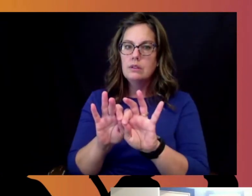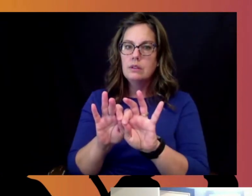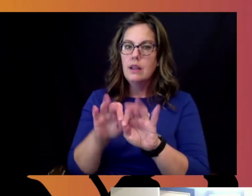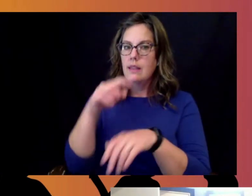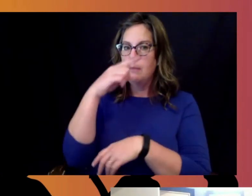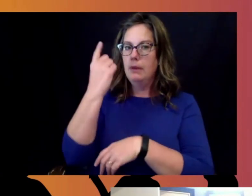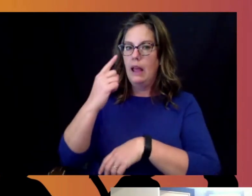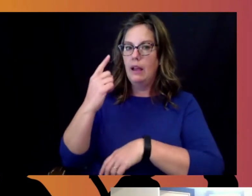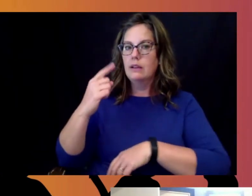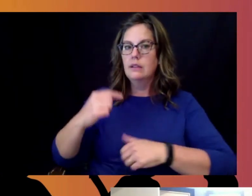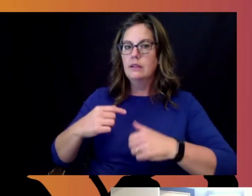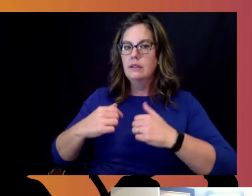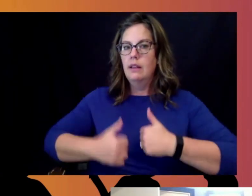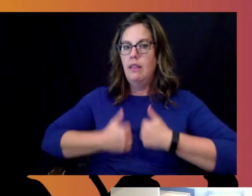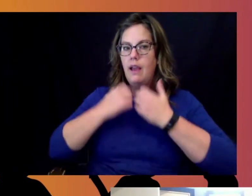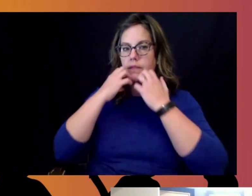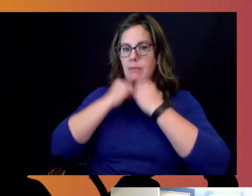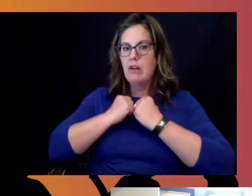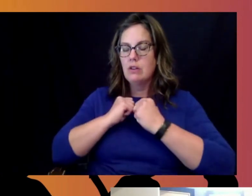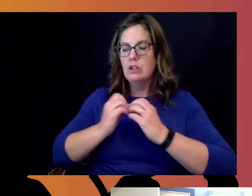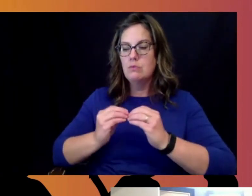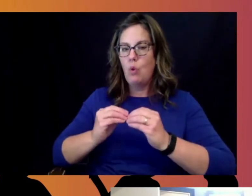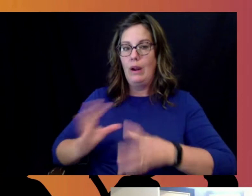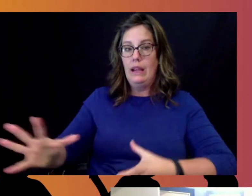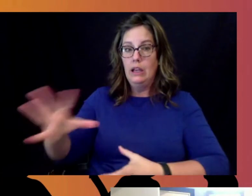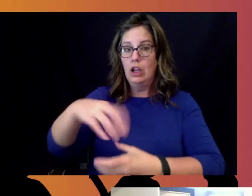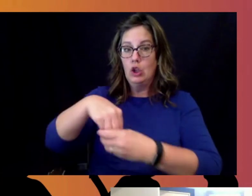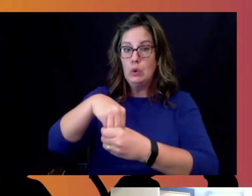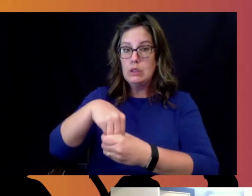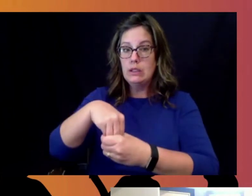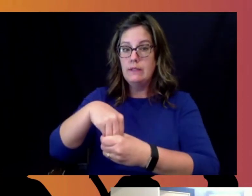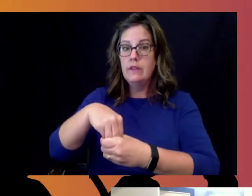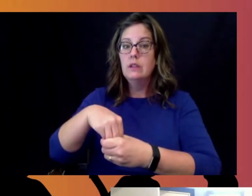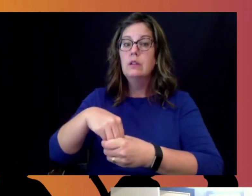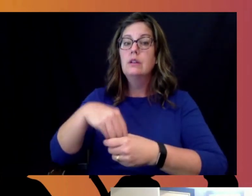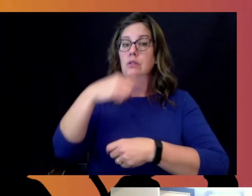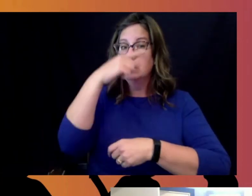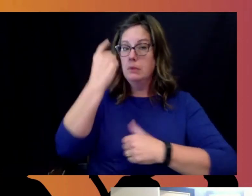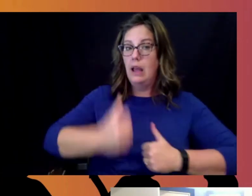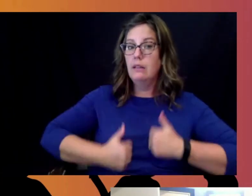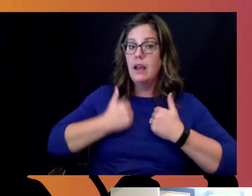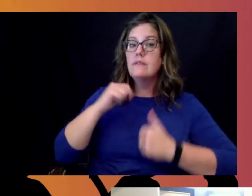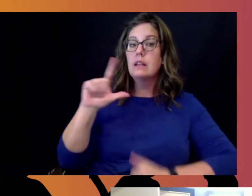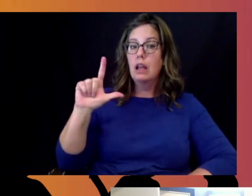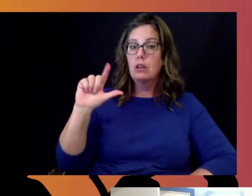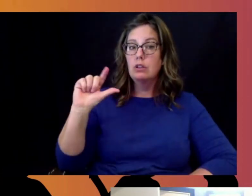it's more inclusive to all black lives like you said the lgbt community and i think what